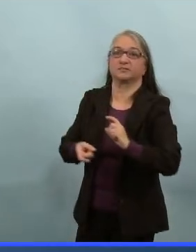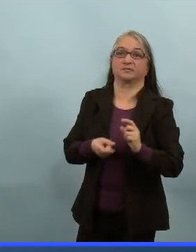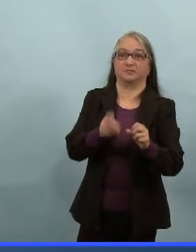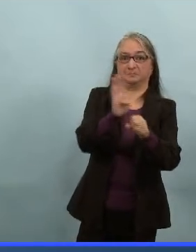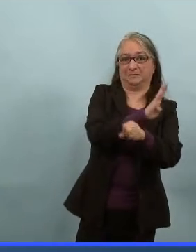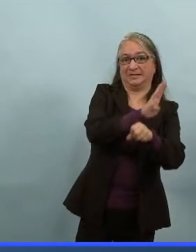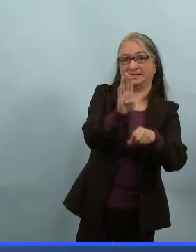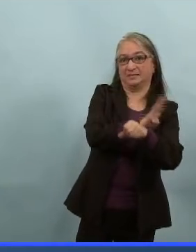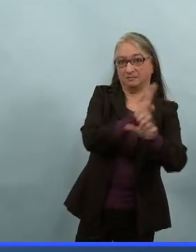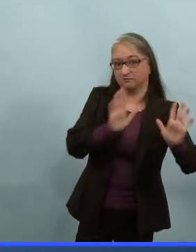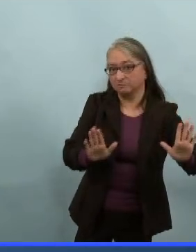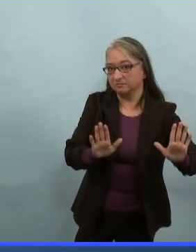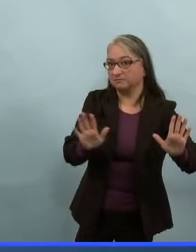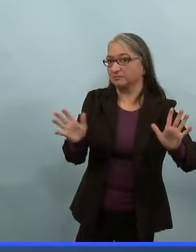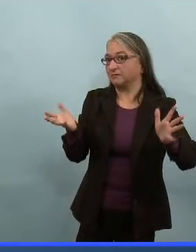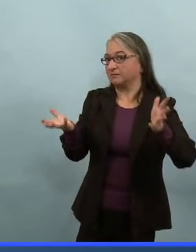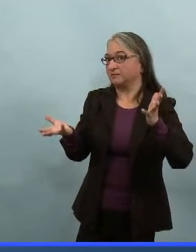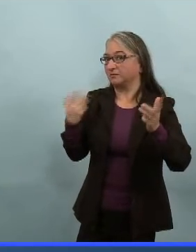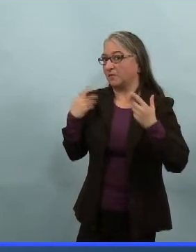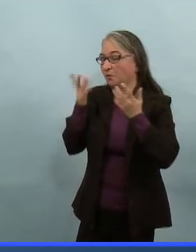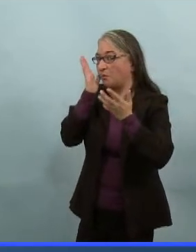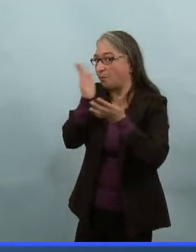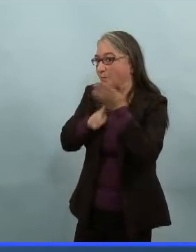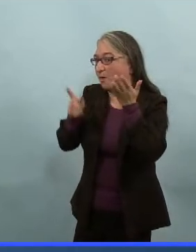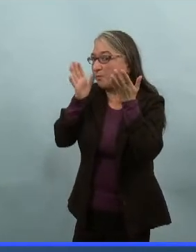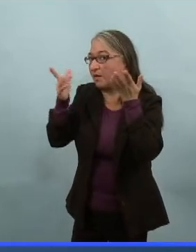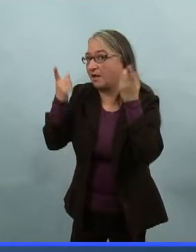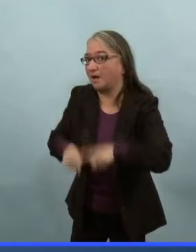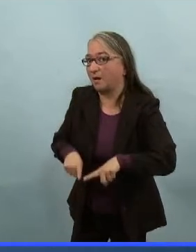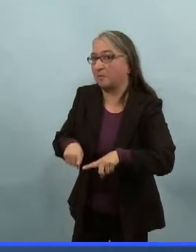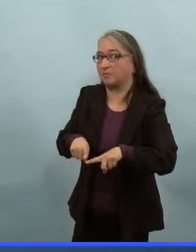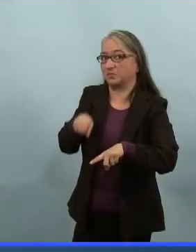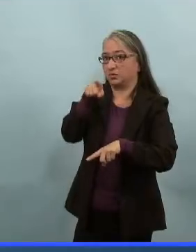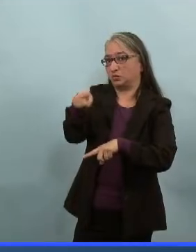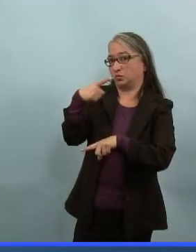to speculate on the orders uh that will be changing next week but what would you just